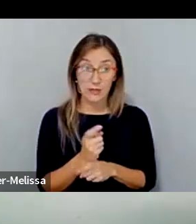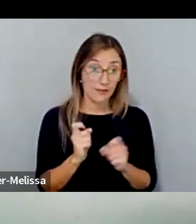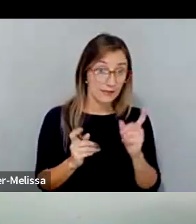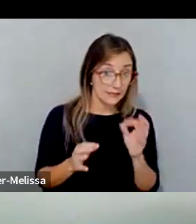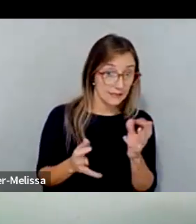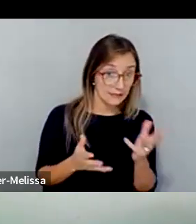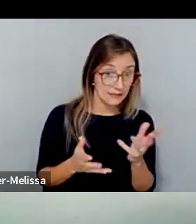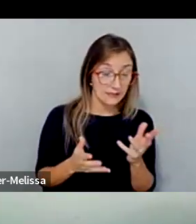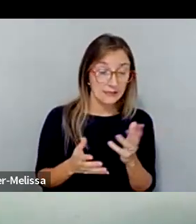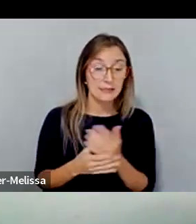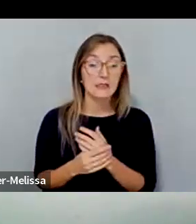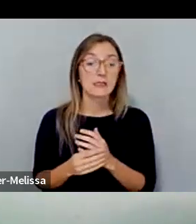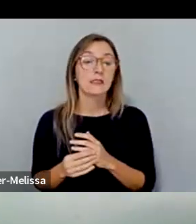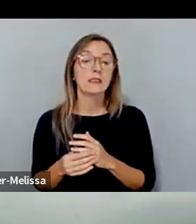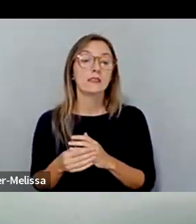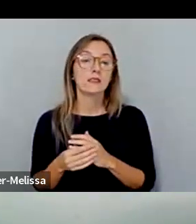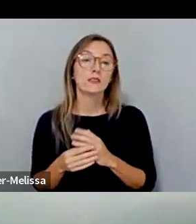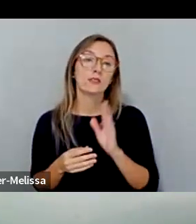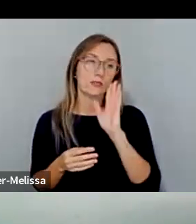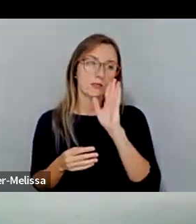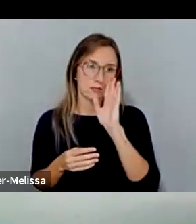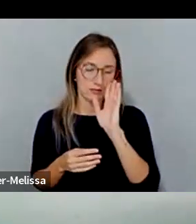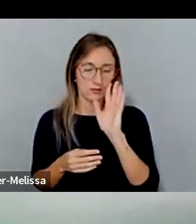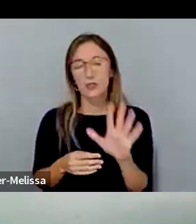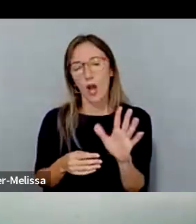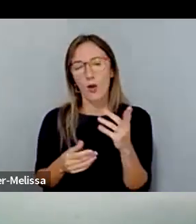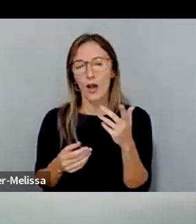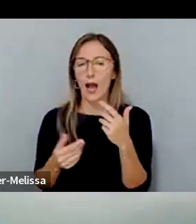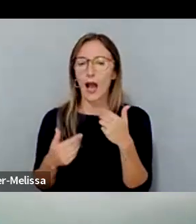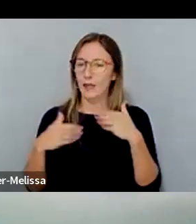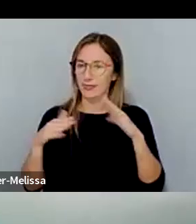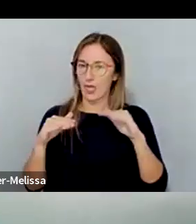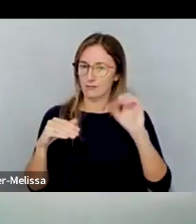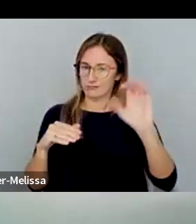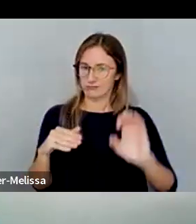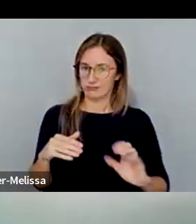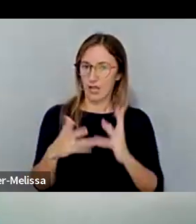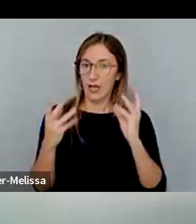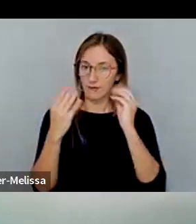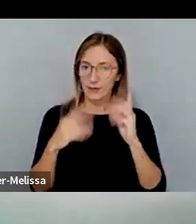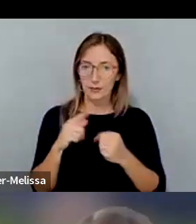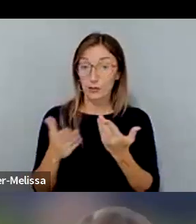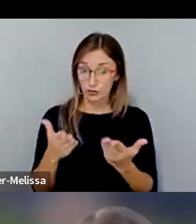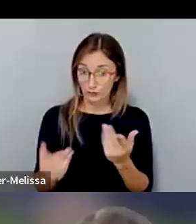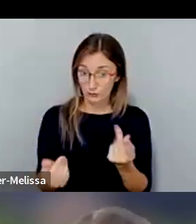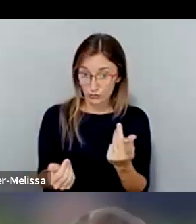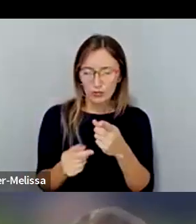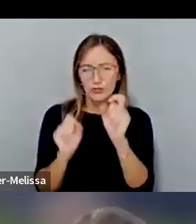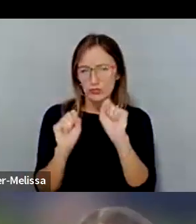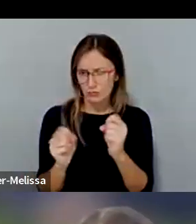Who is right and what factors do we need to consider here? To be fair, I